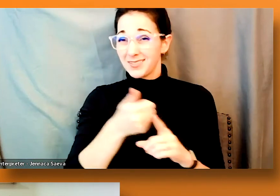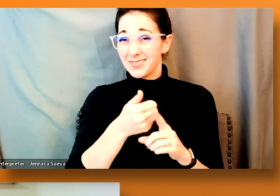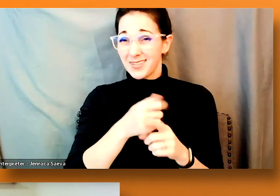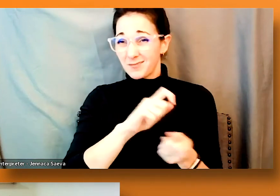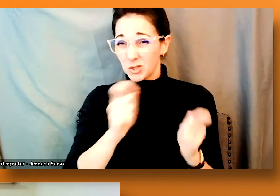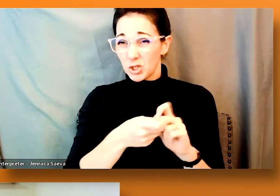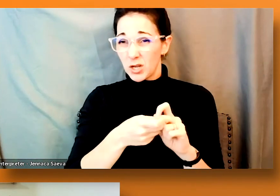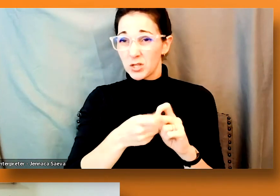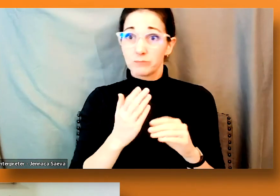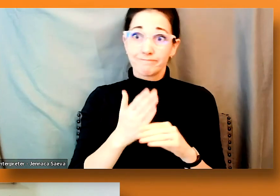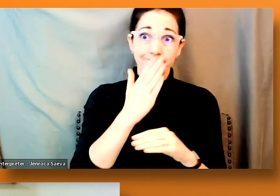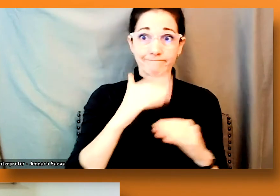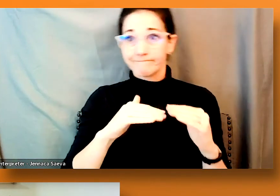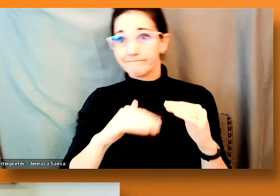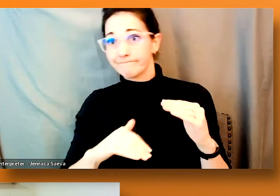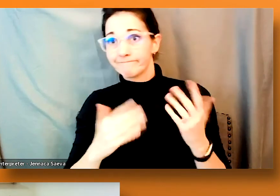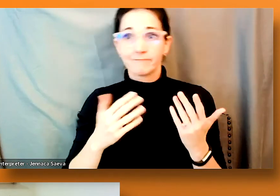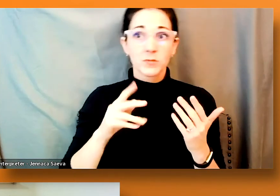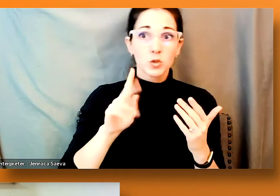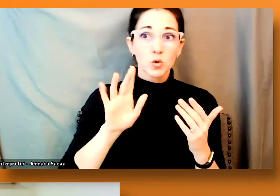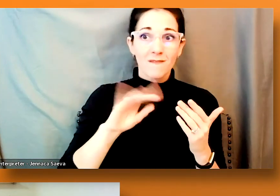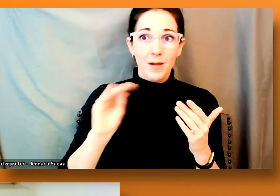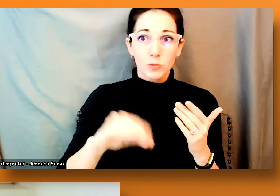then you would need sponsor approval in order to do that.